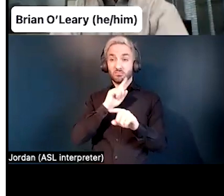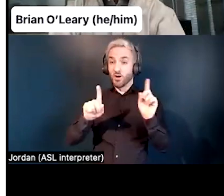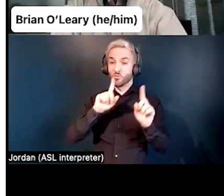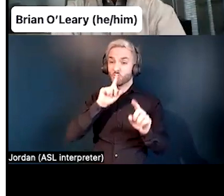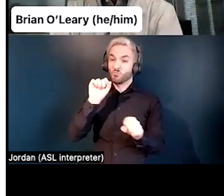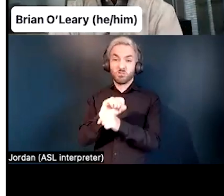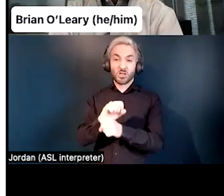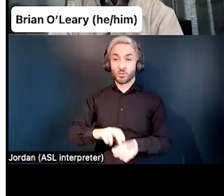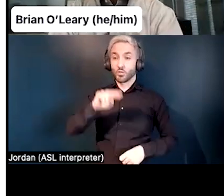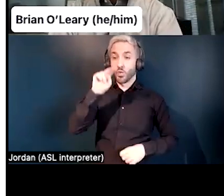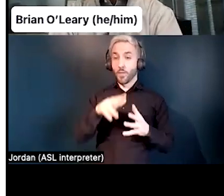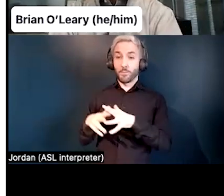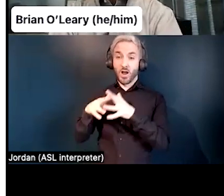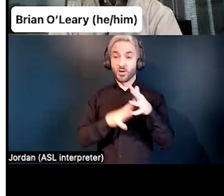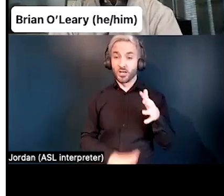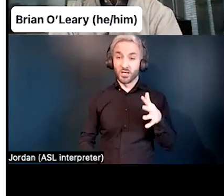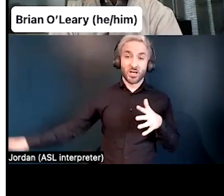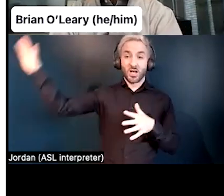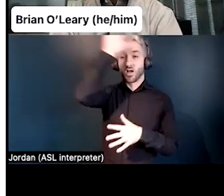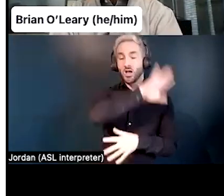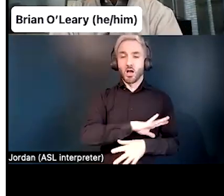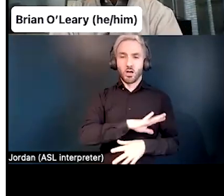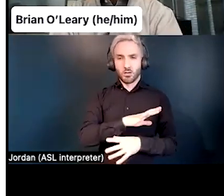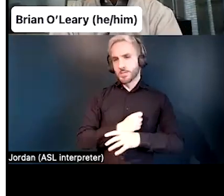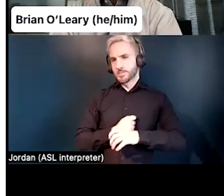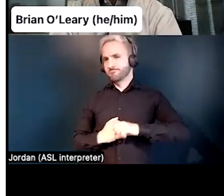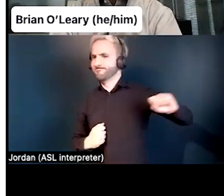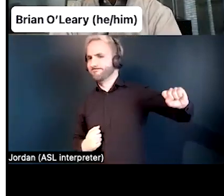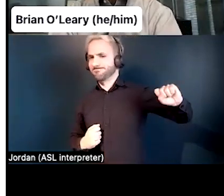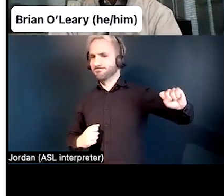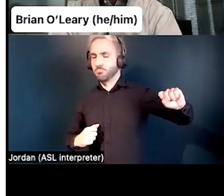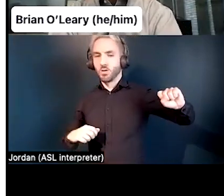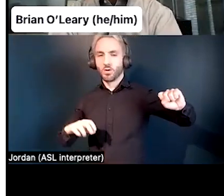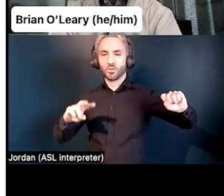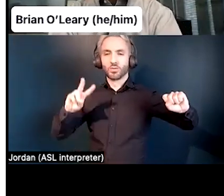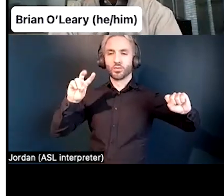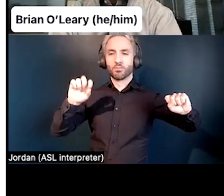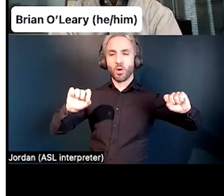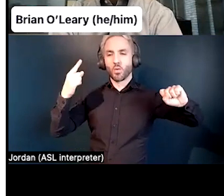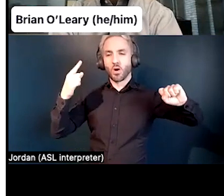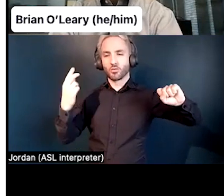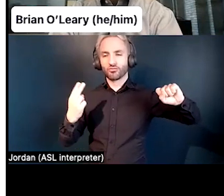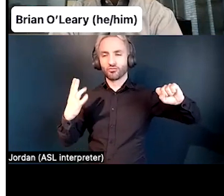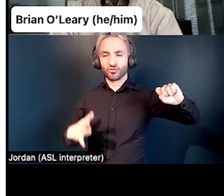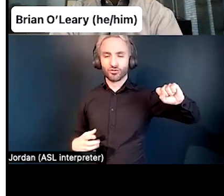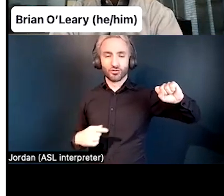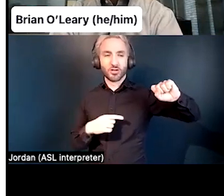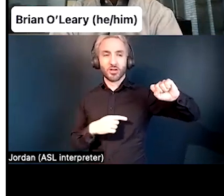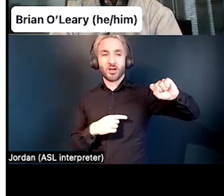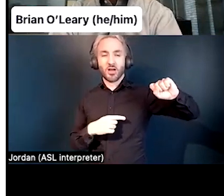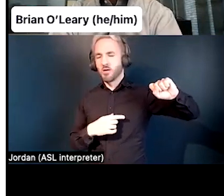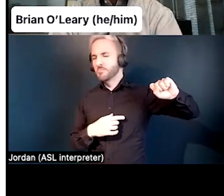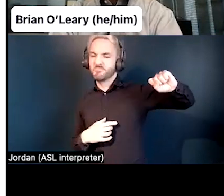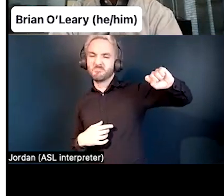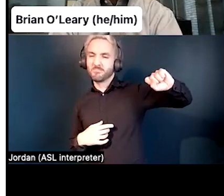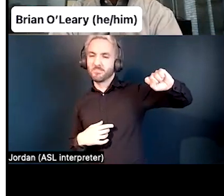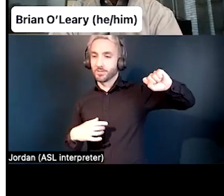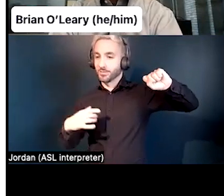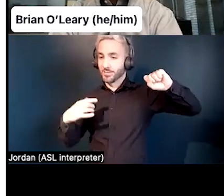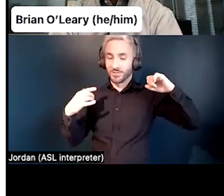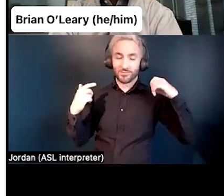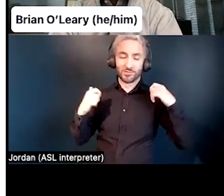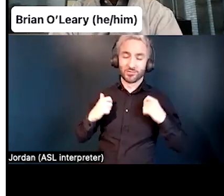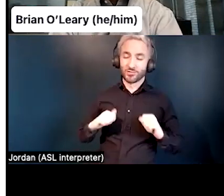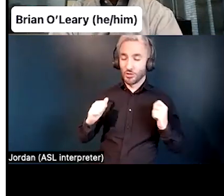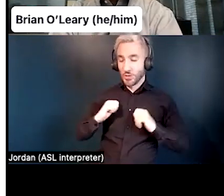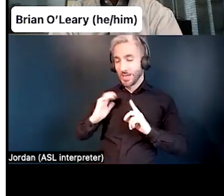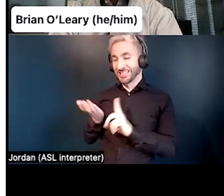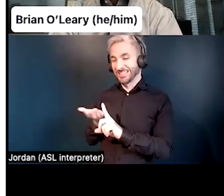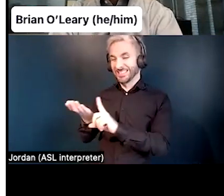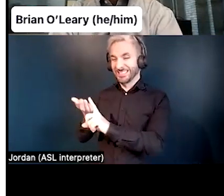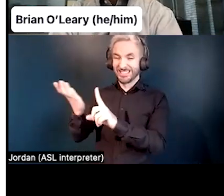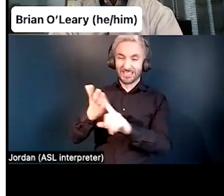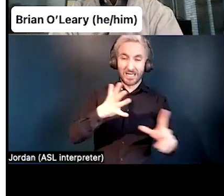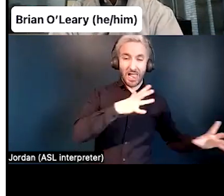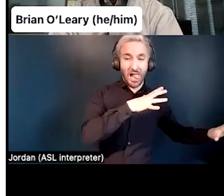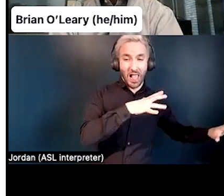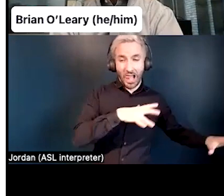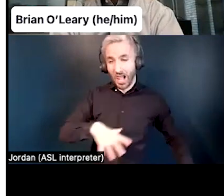had a pretty strong install base of 2.1 users and it's been work to get it to get adopted.